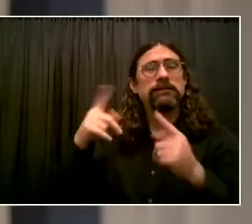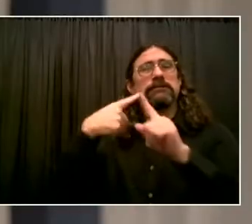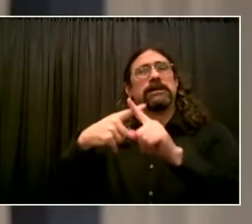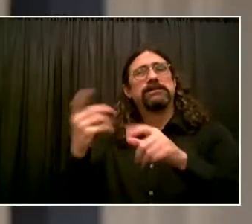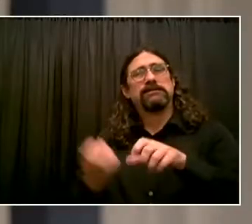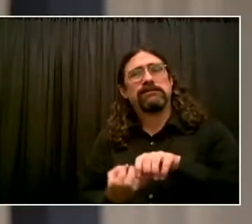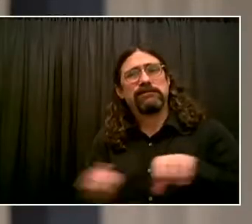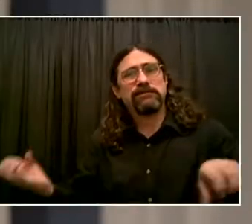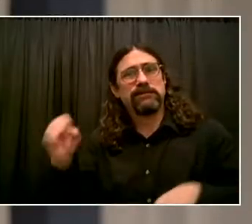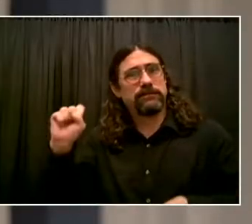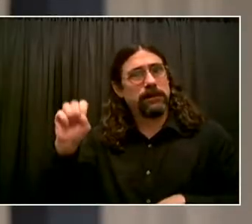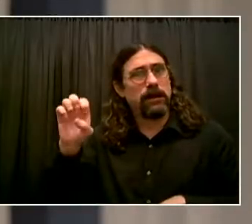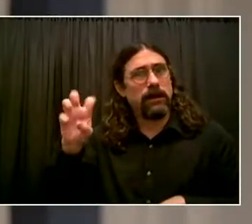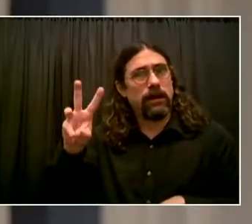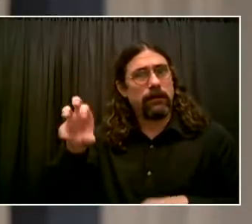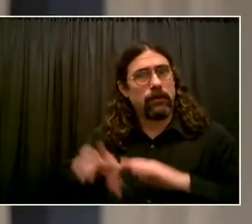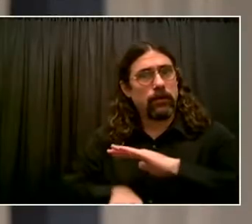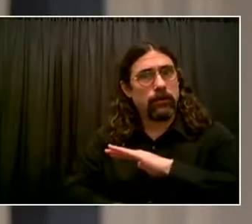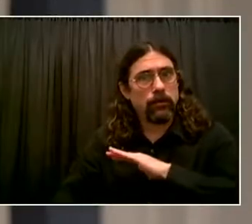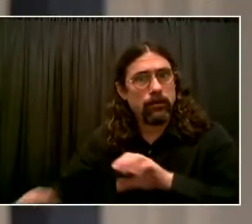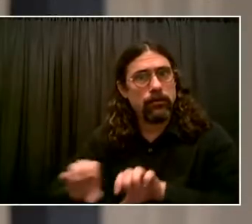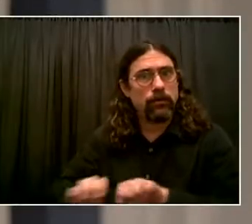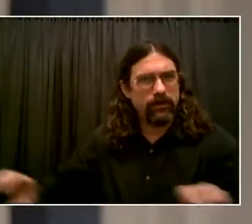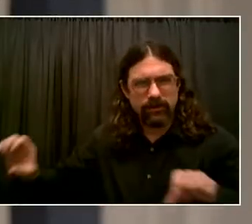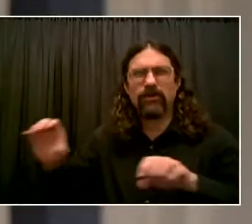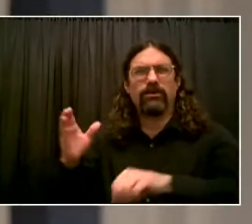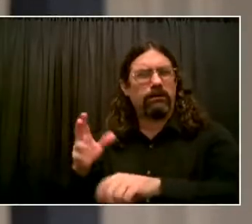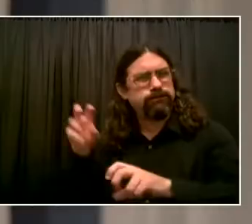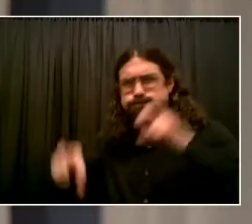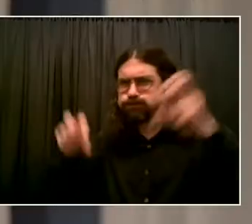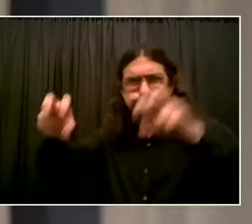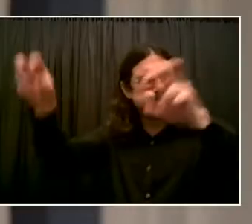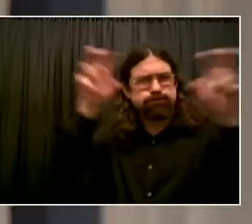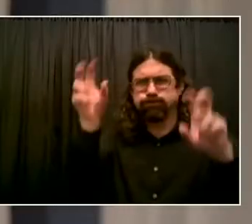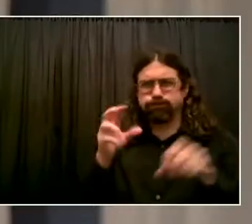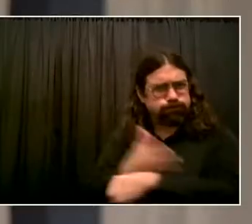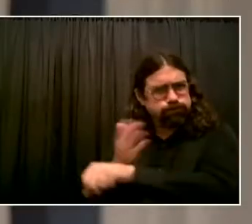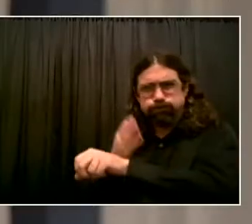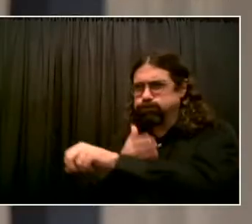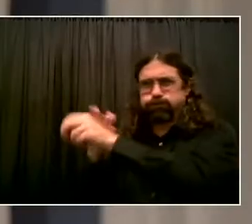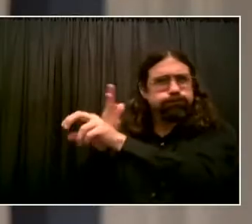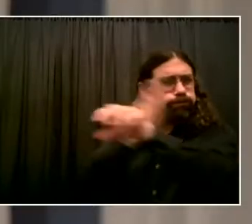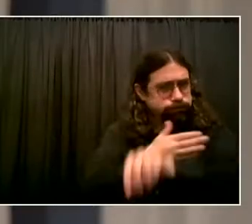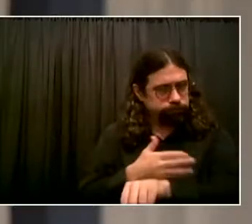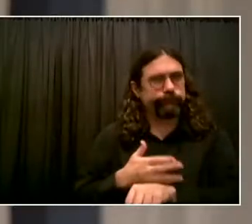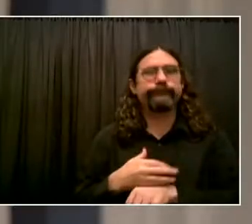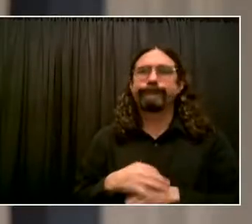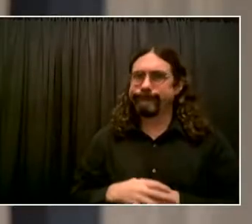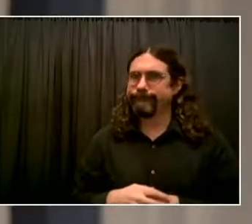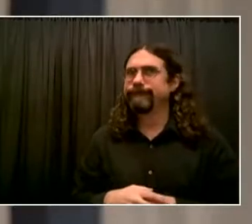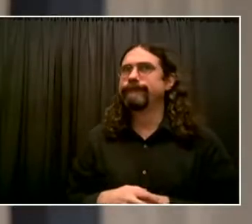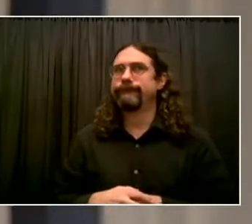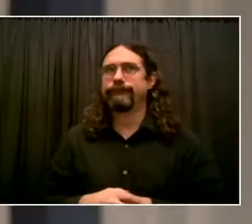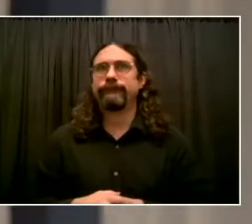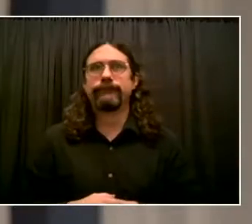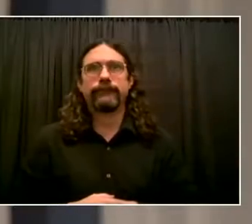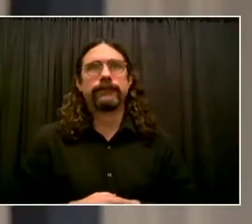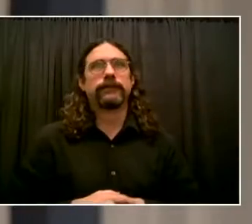YORKER. OUR PARKS AND PUBLIC TRANSPORTATION AND OUR BASIC DRAINAGE INFRASTRUCTURE. TO DIG INTO THE